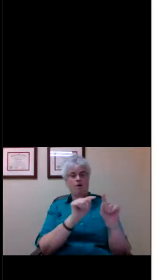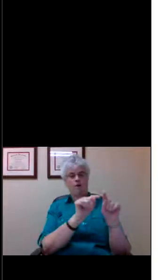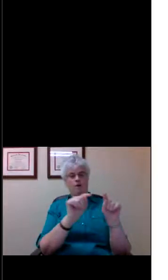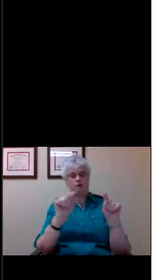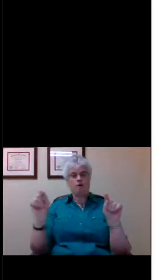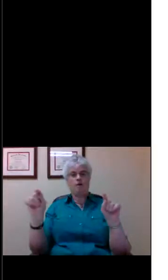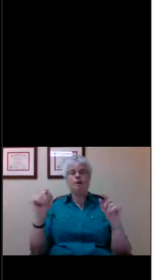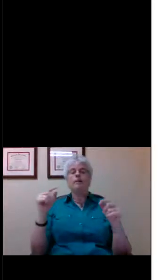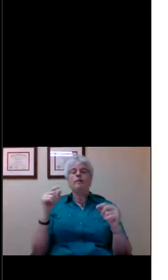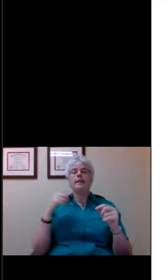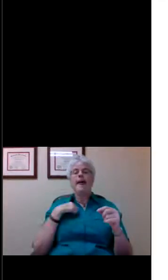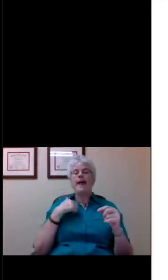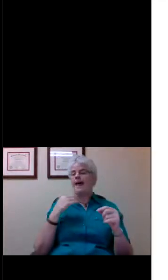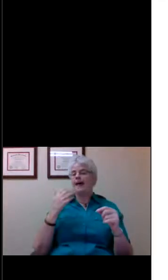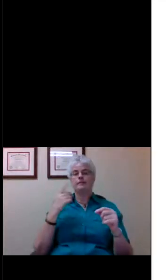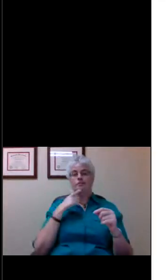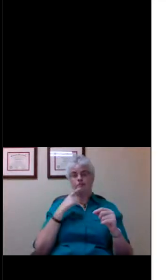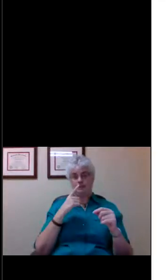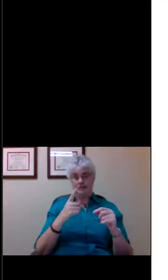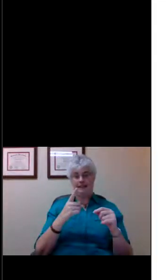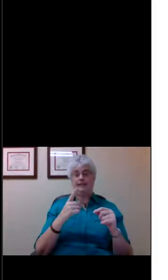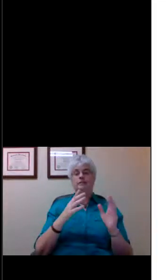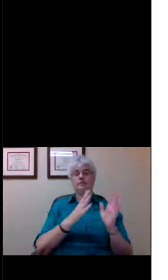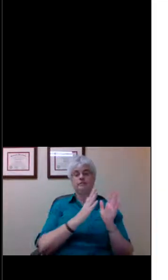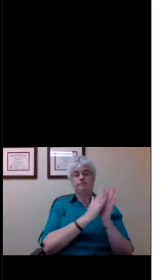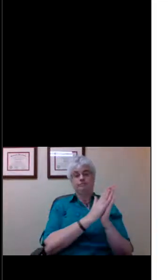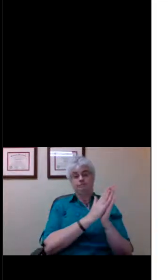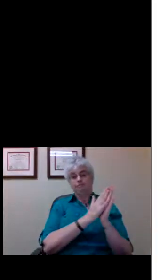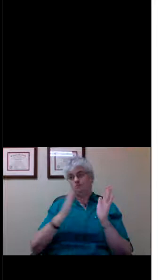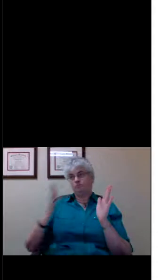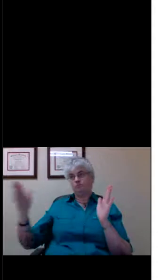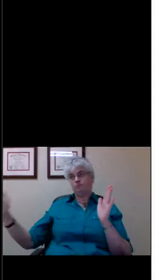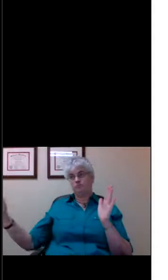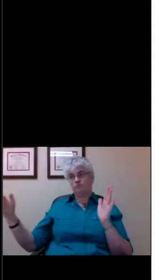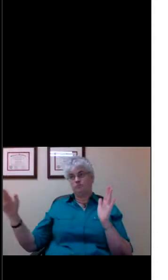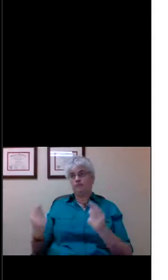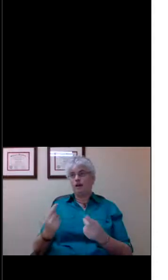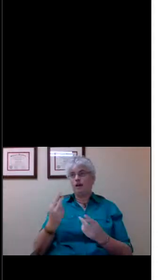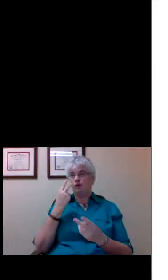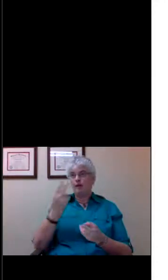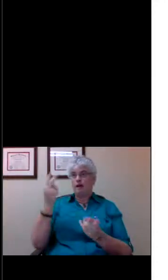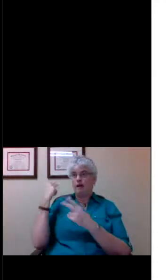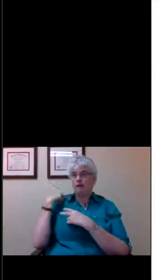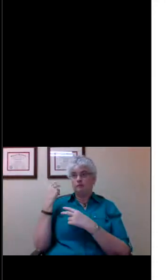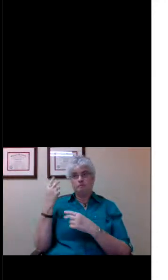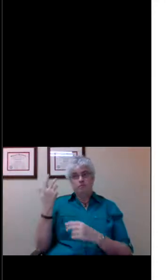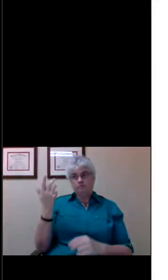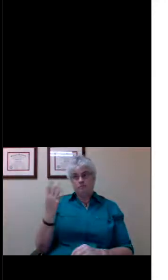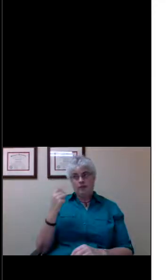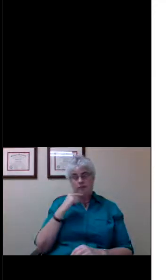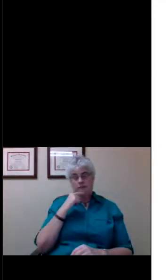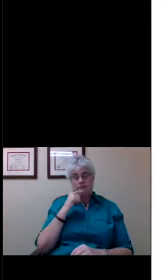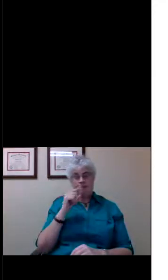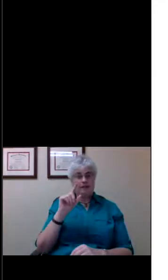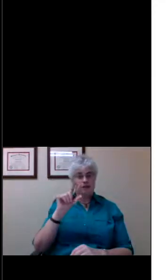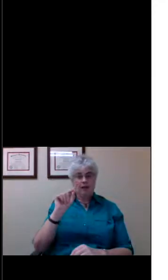discovered in their software they had there was a- looking back on it I would